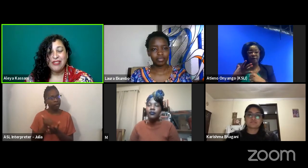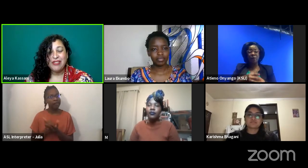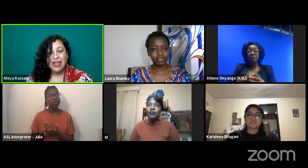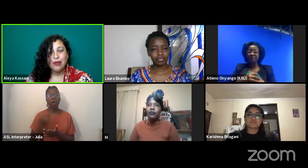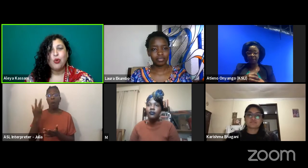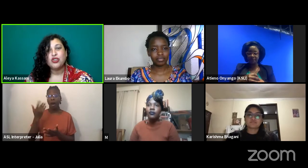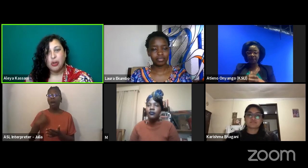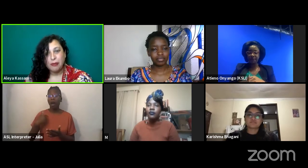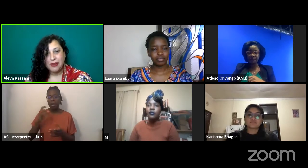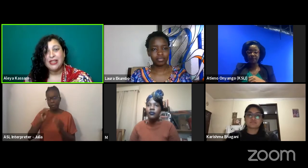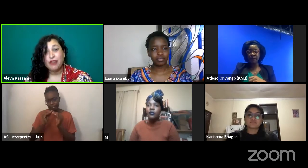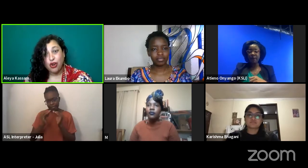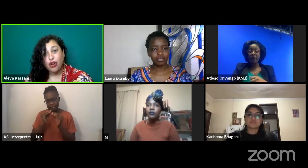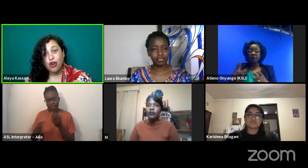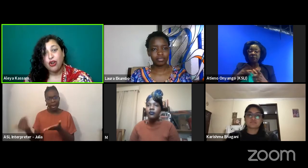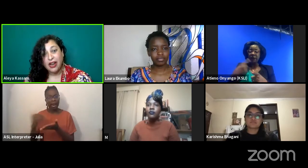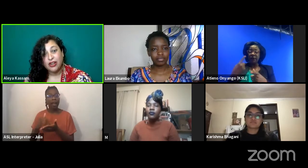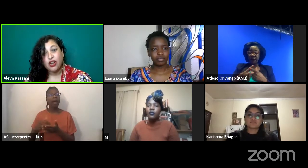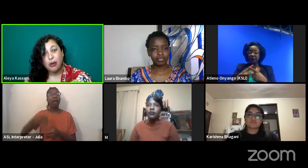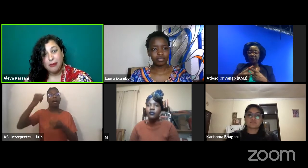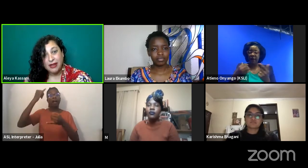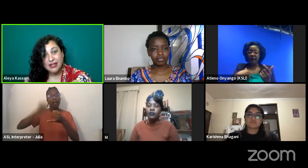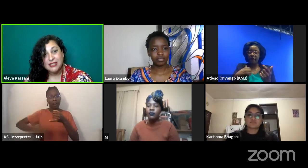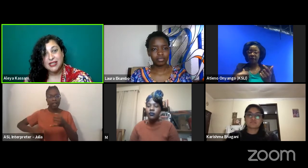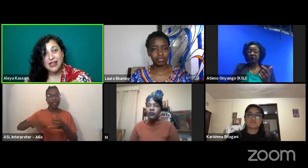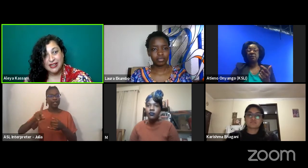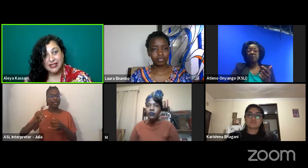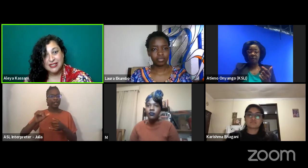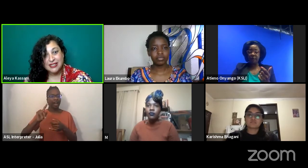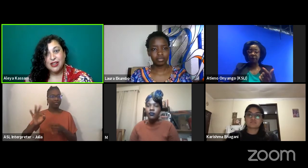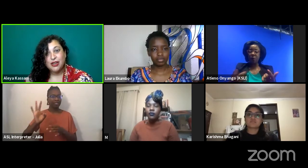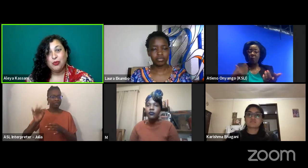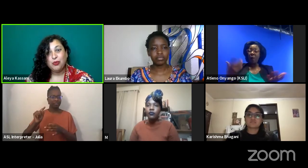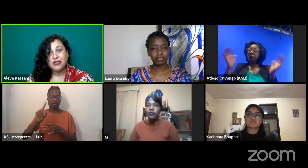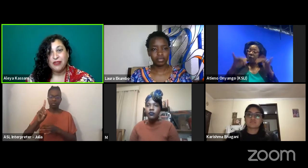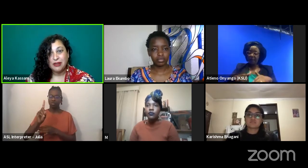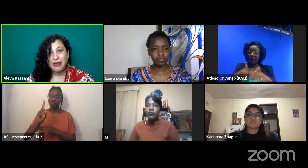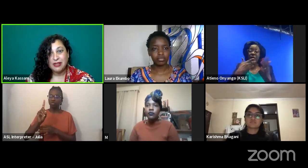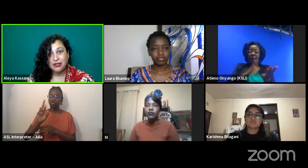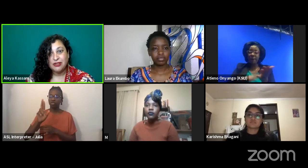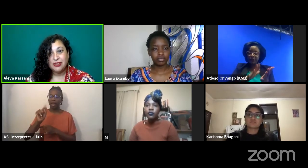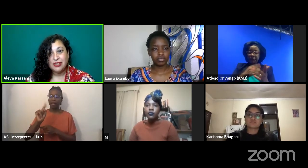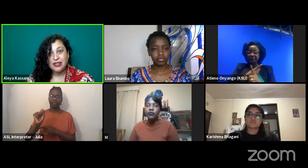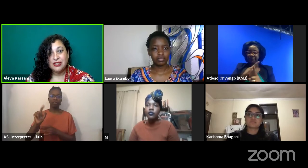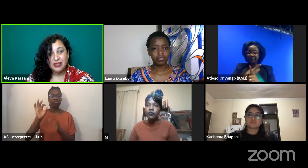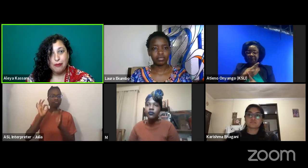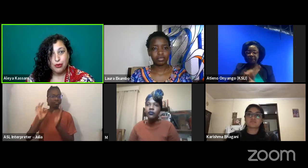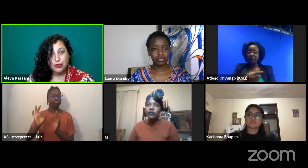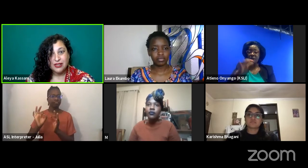and then work shopping, even her kind of comments and edits was fundamental to that process.